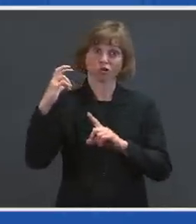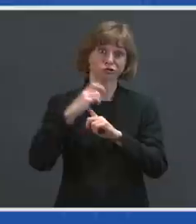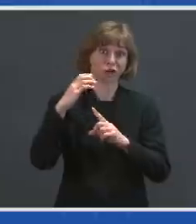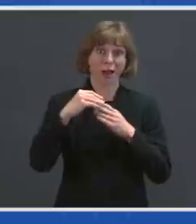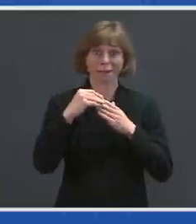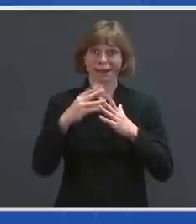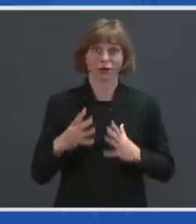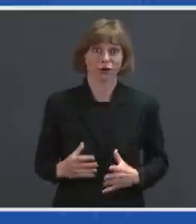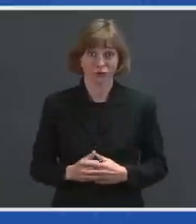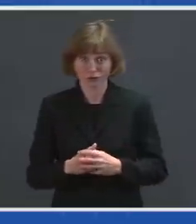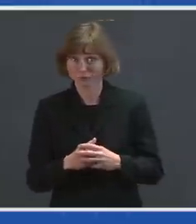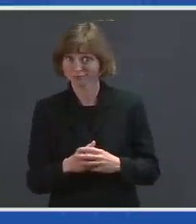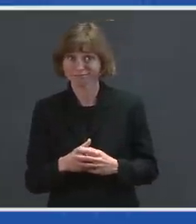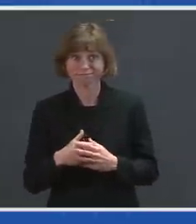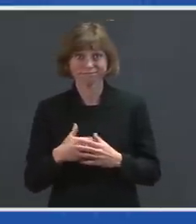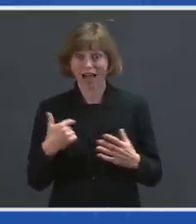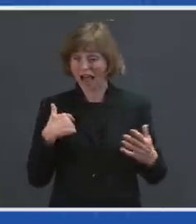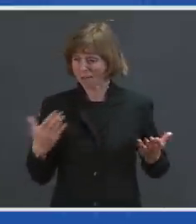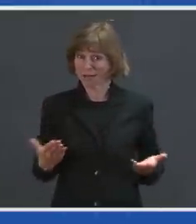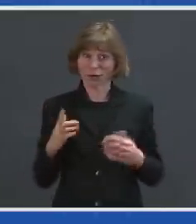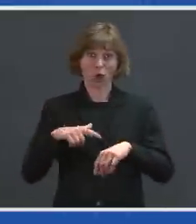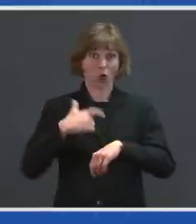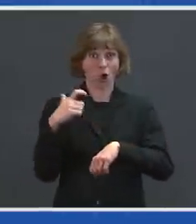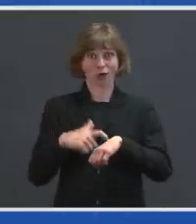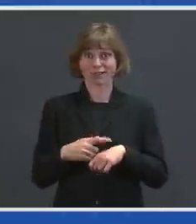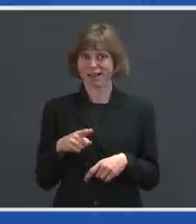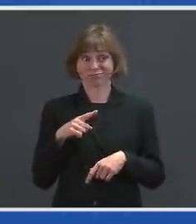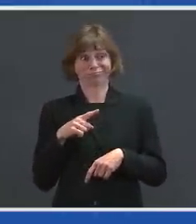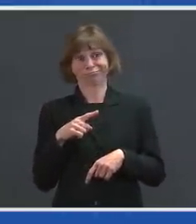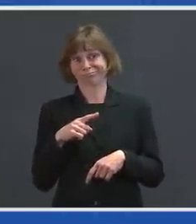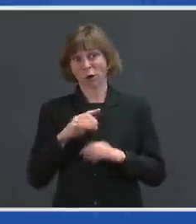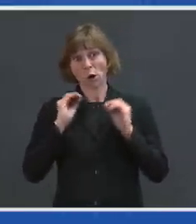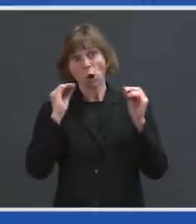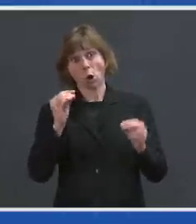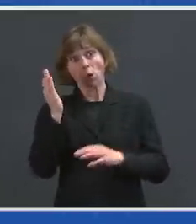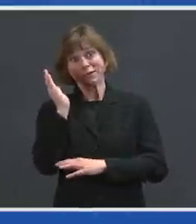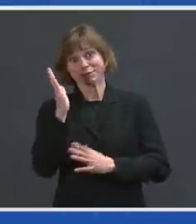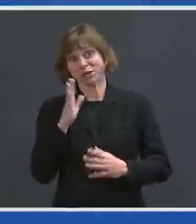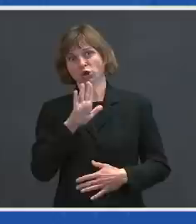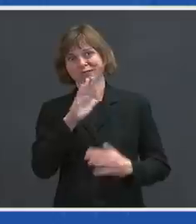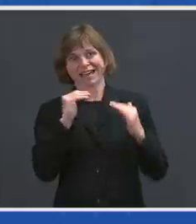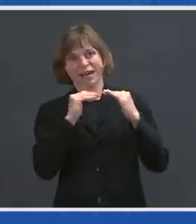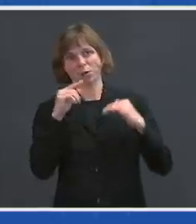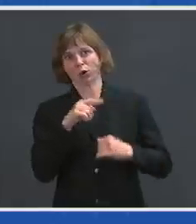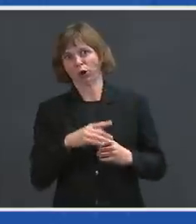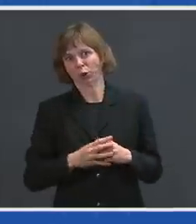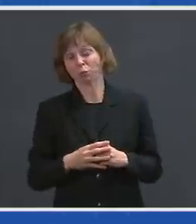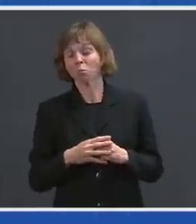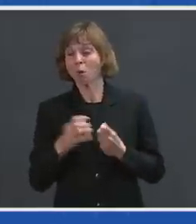I've been here a long time, and there's been no Speaker that's been your equal, although there have been some great Speakers.